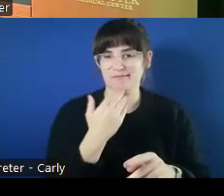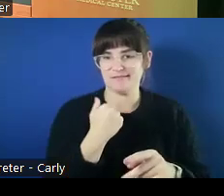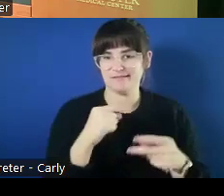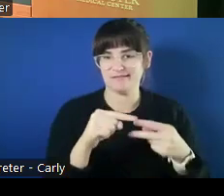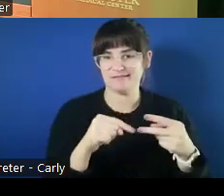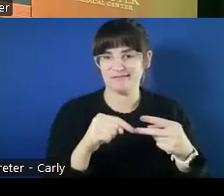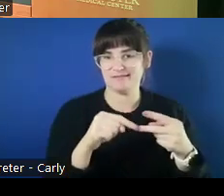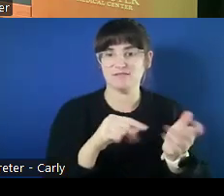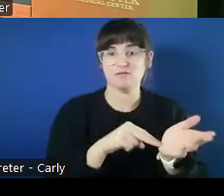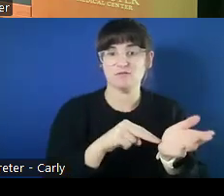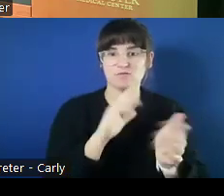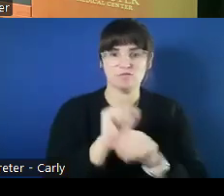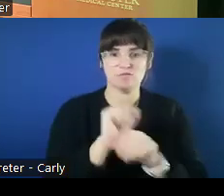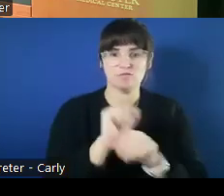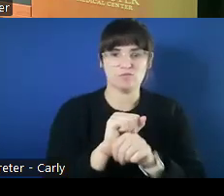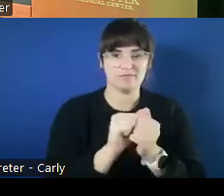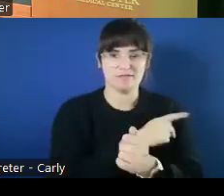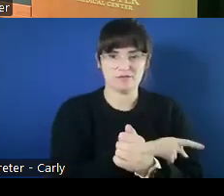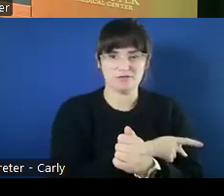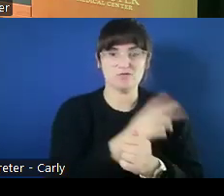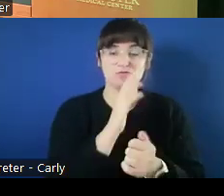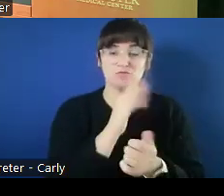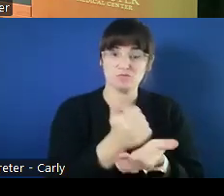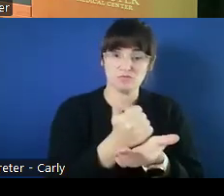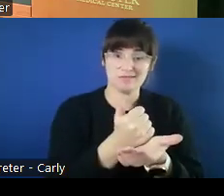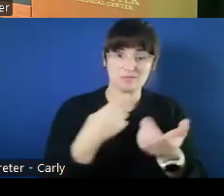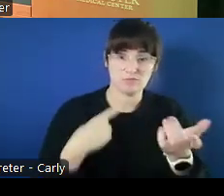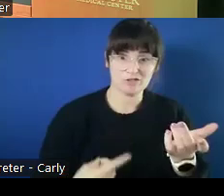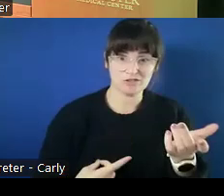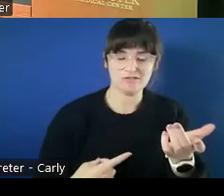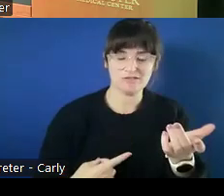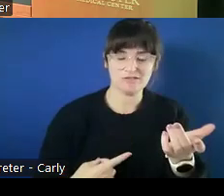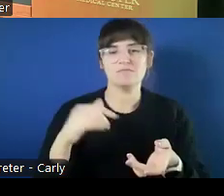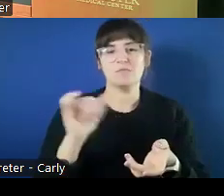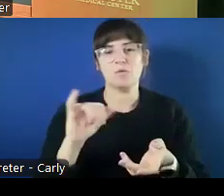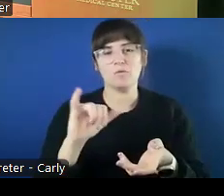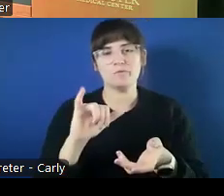with patients to both kind of treat depression uh but also work to kind of get their uh improve